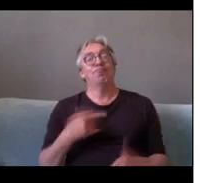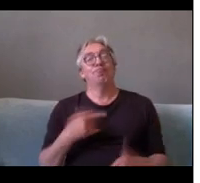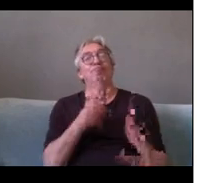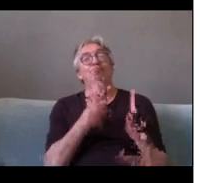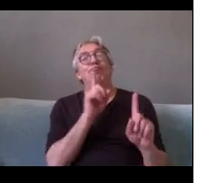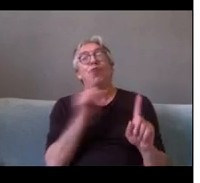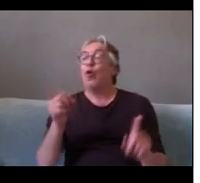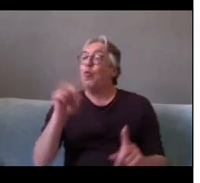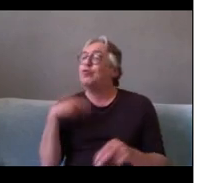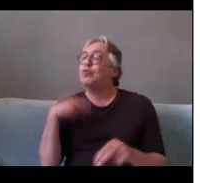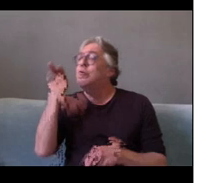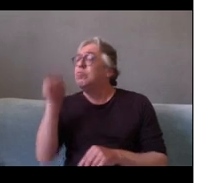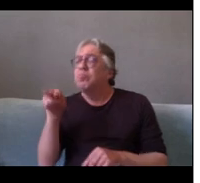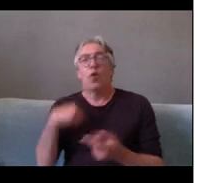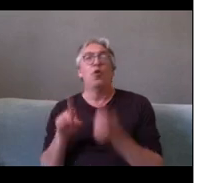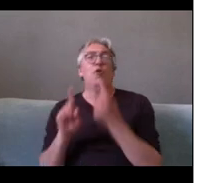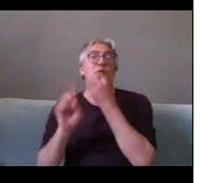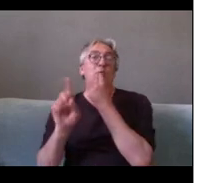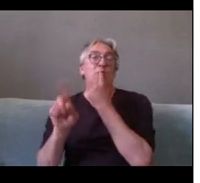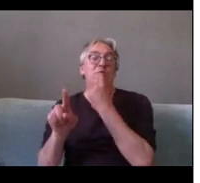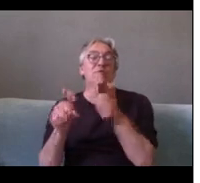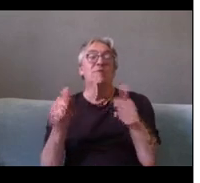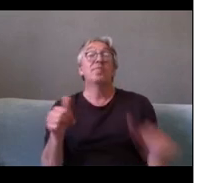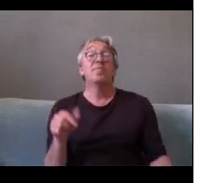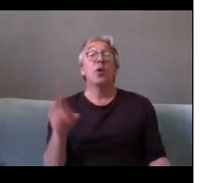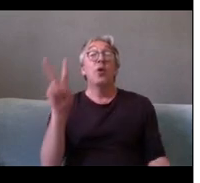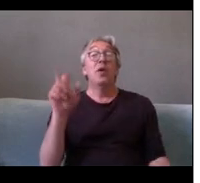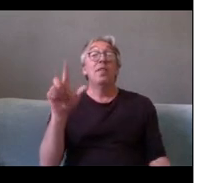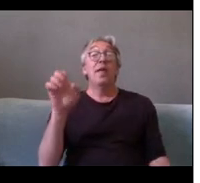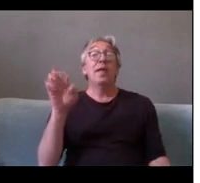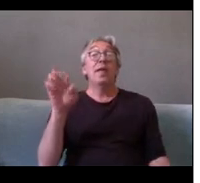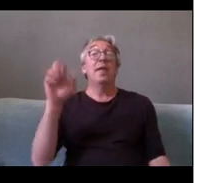Thank you. Good afternoon, everyone, from Geneva.